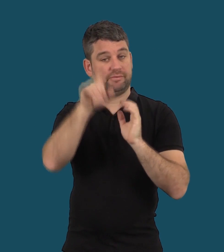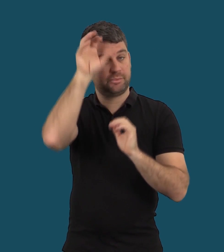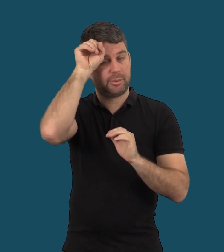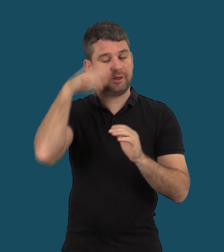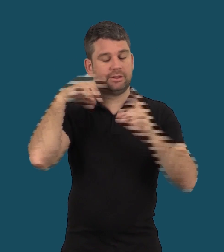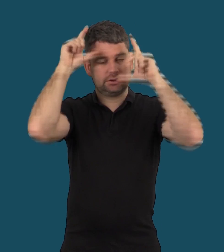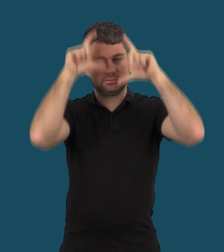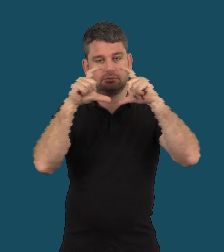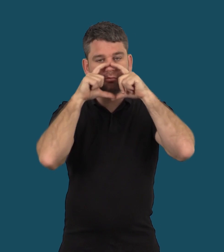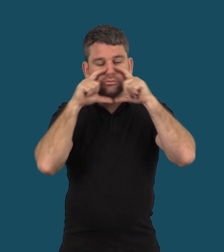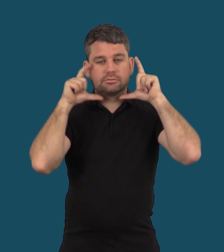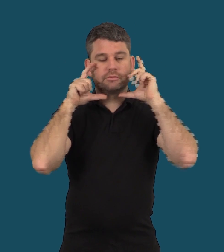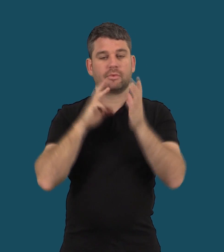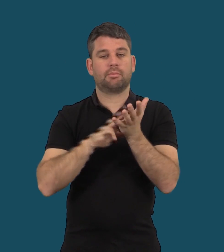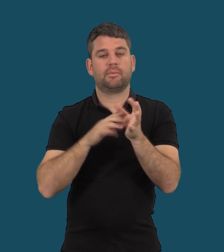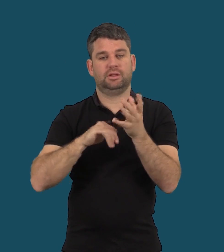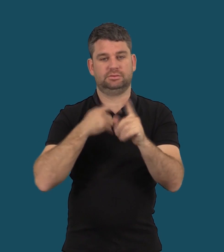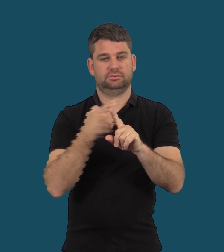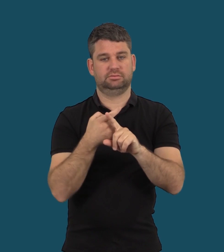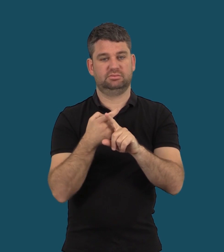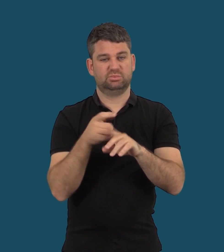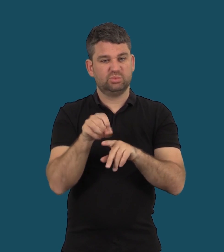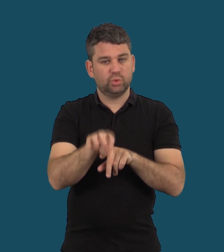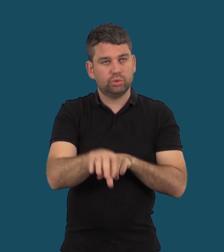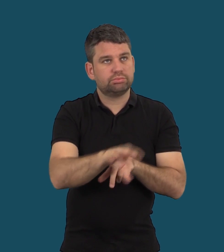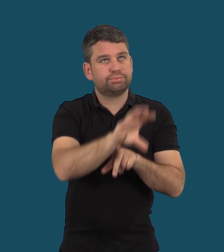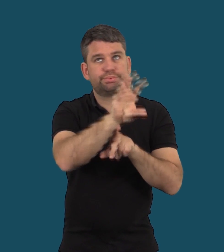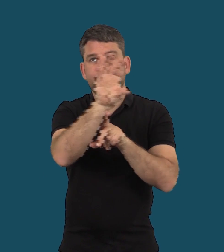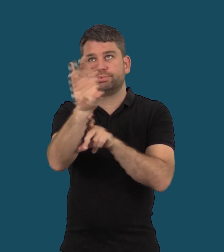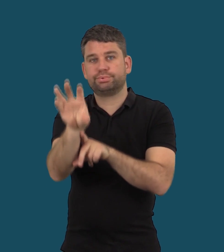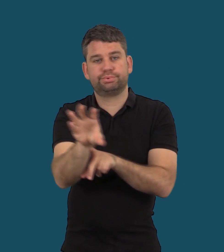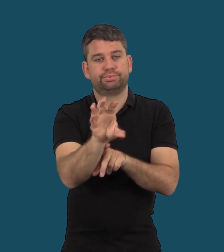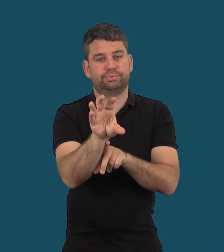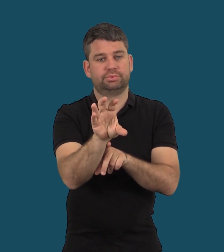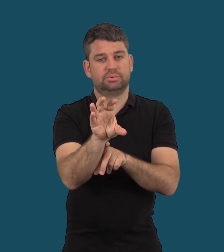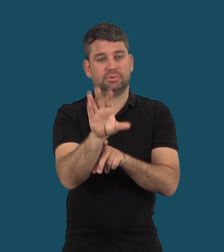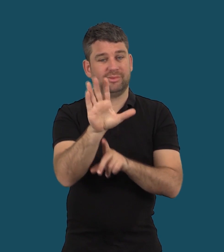Remember to cover your face with a mask. Use a torch to inspect the interior of your home.